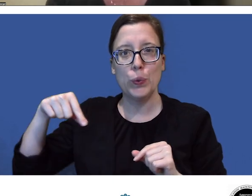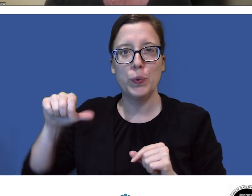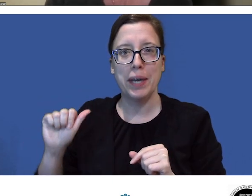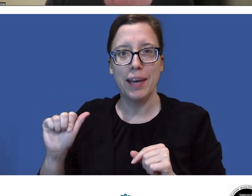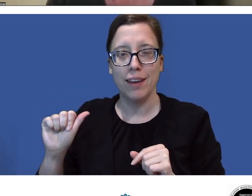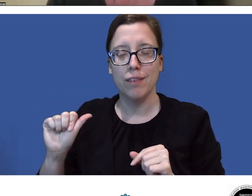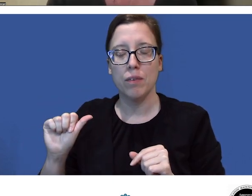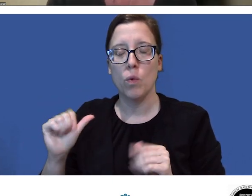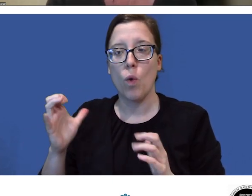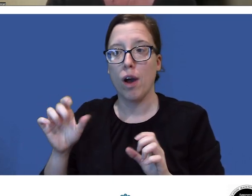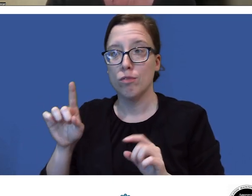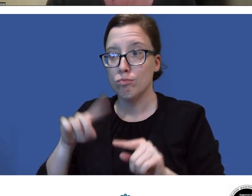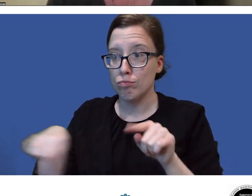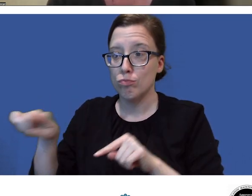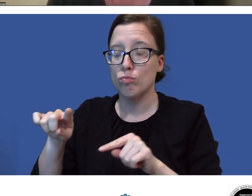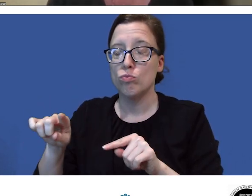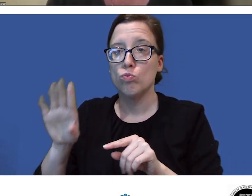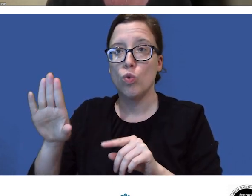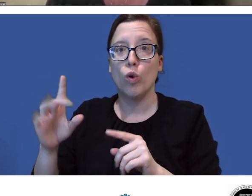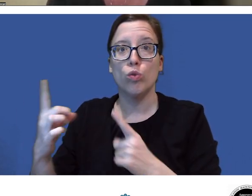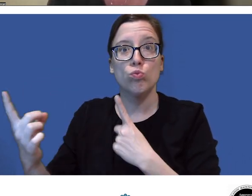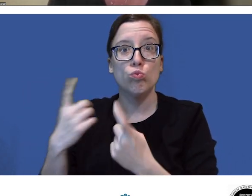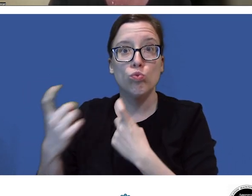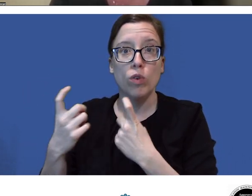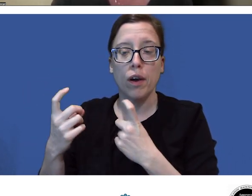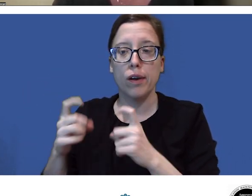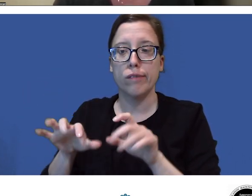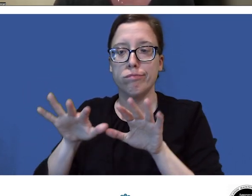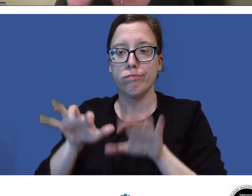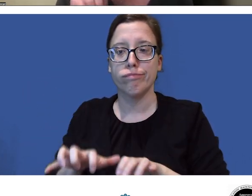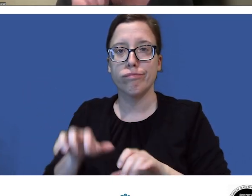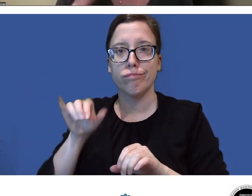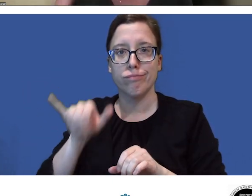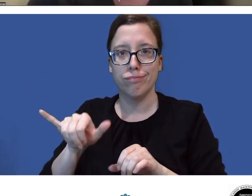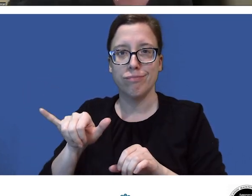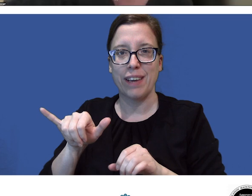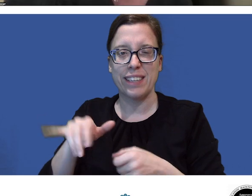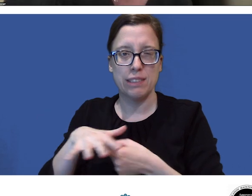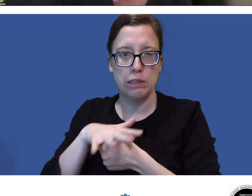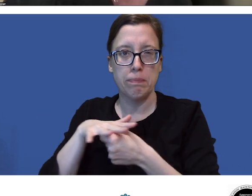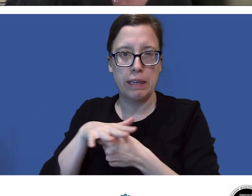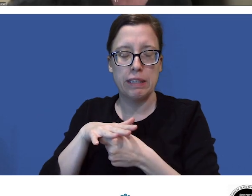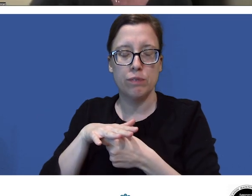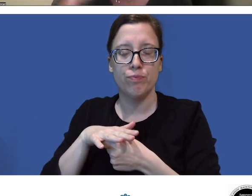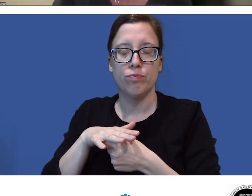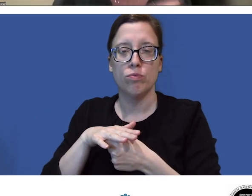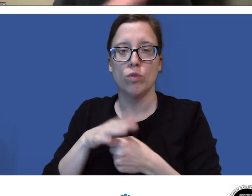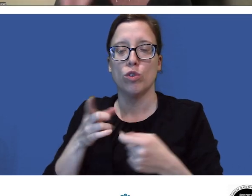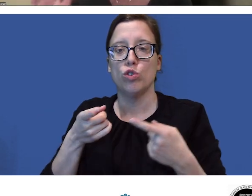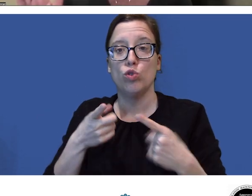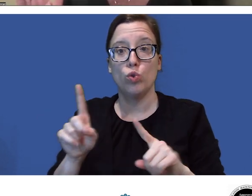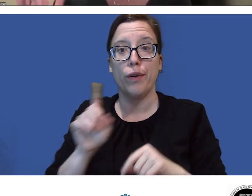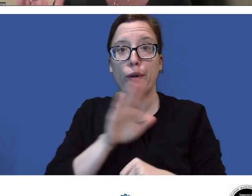We just ask people to put their questions in that area and throughout Susan's presentation,